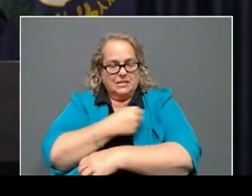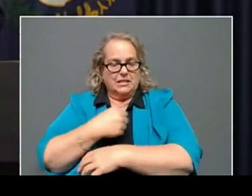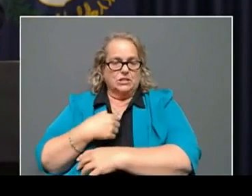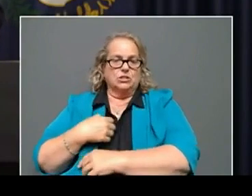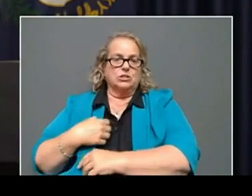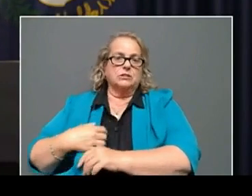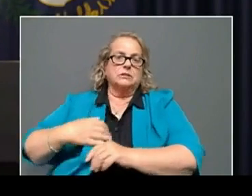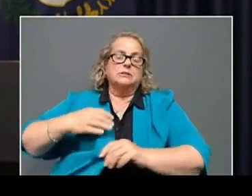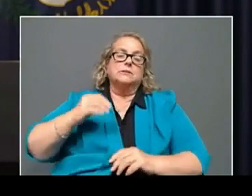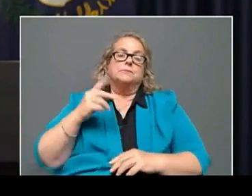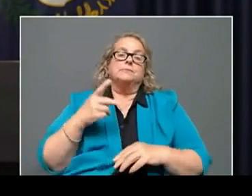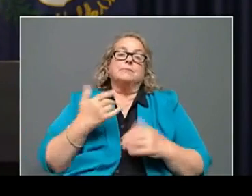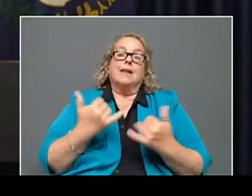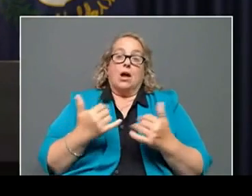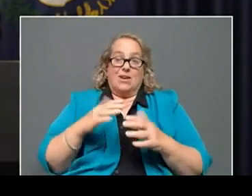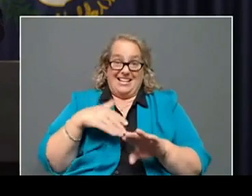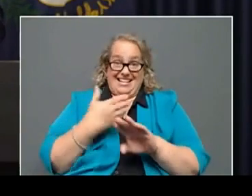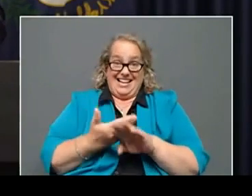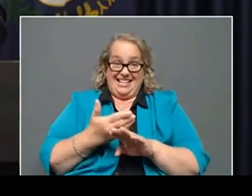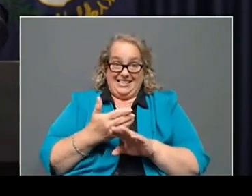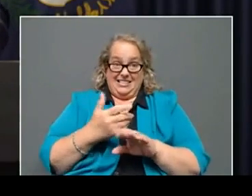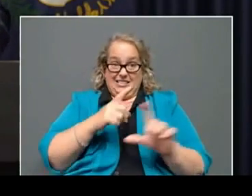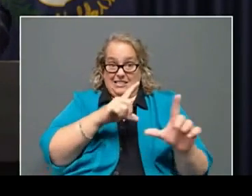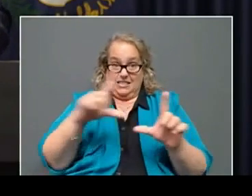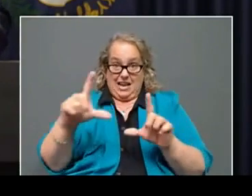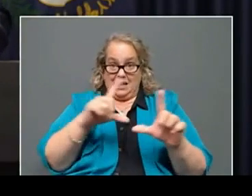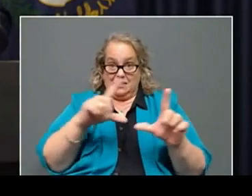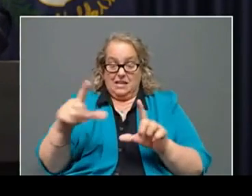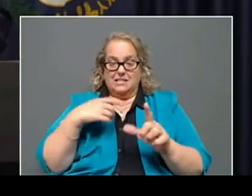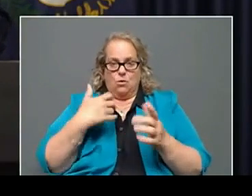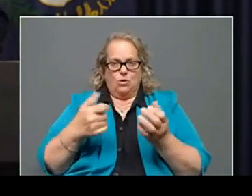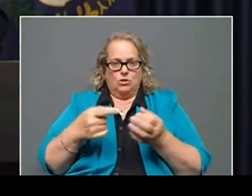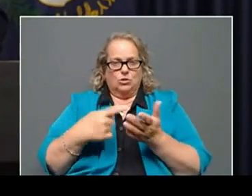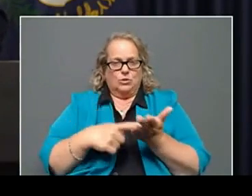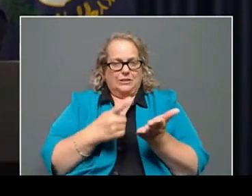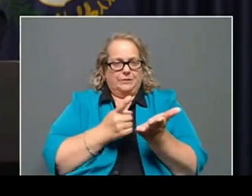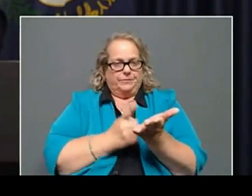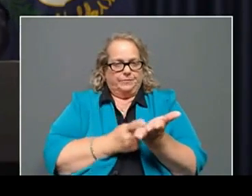next set of slides I want to walk through show I believe our